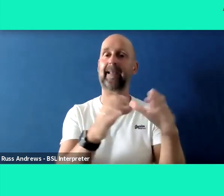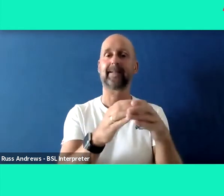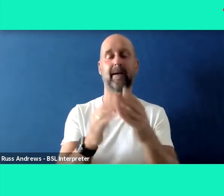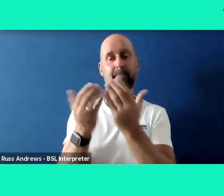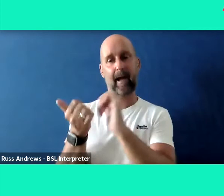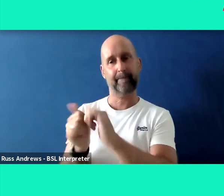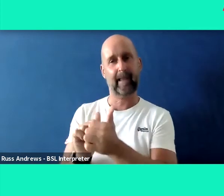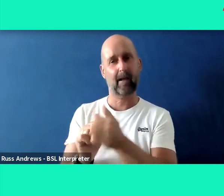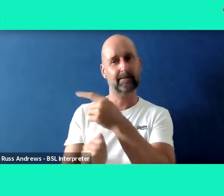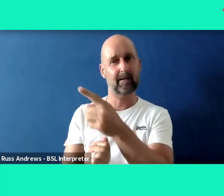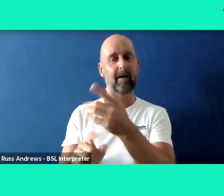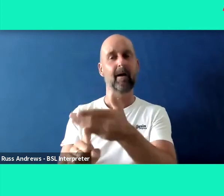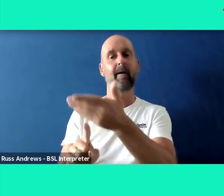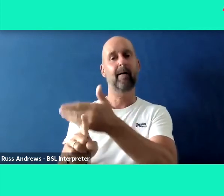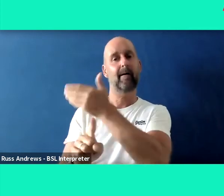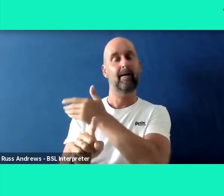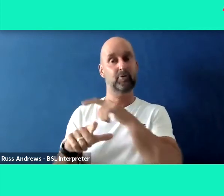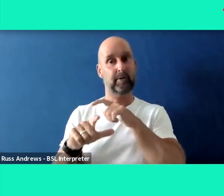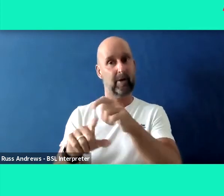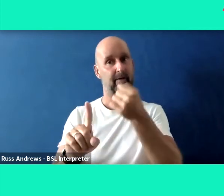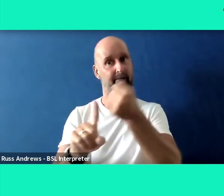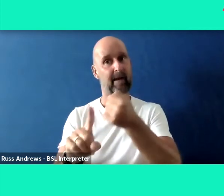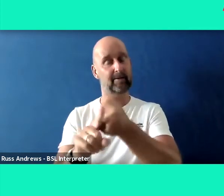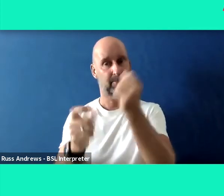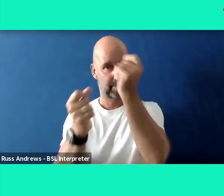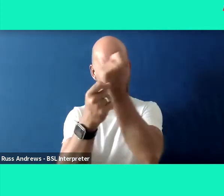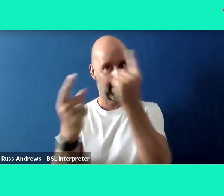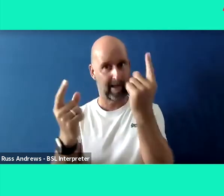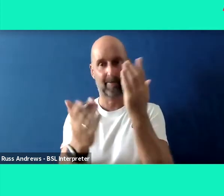that come before me for continuing to fight to bring an awareness to the inequities that prevail.